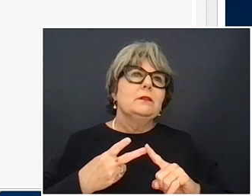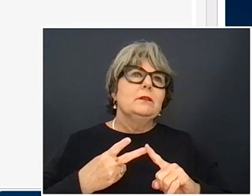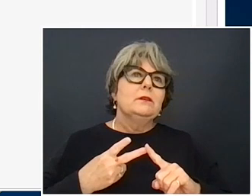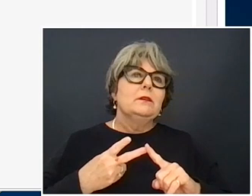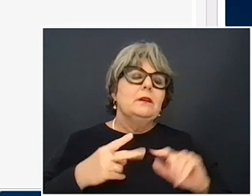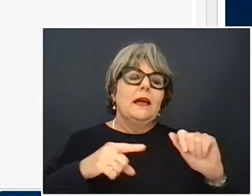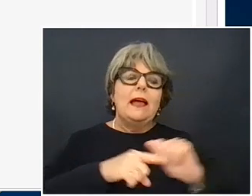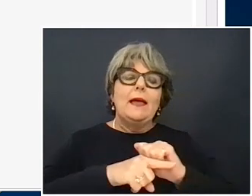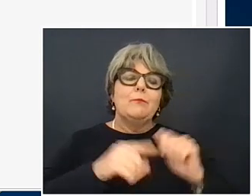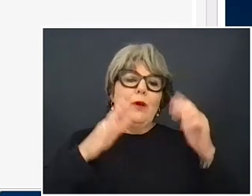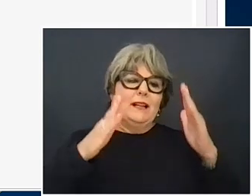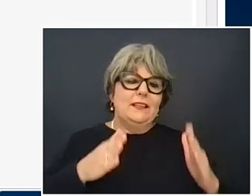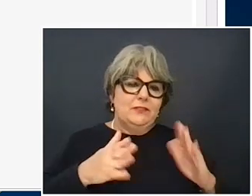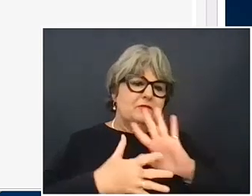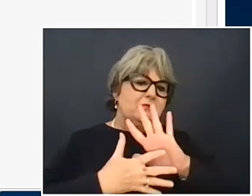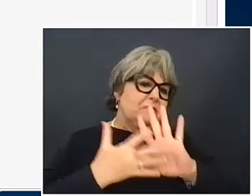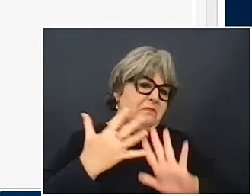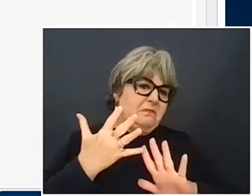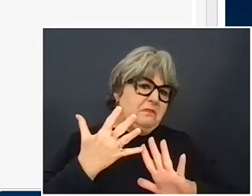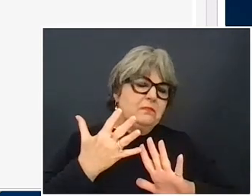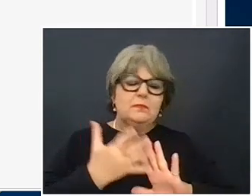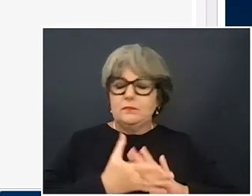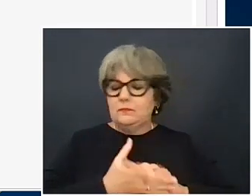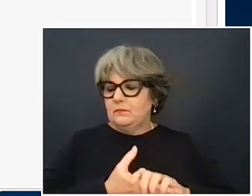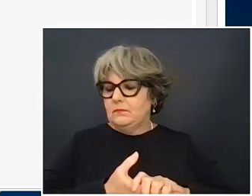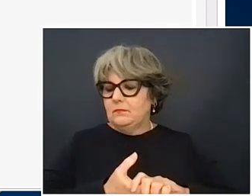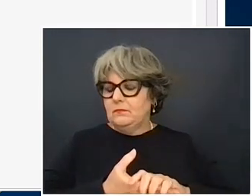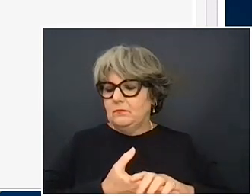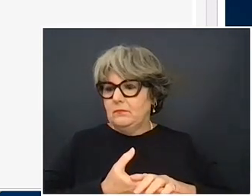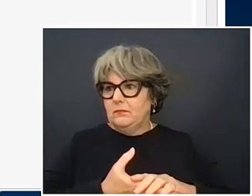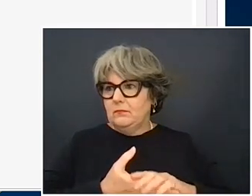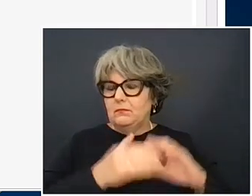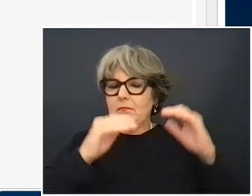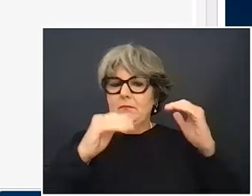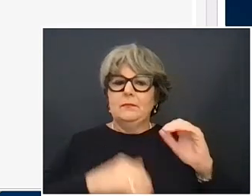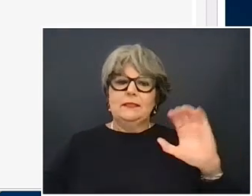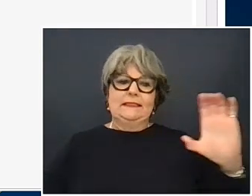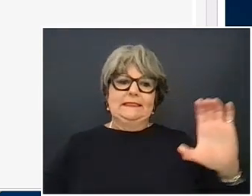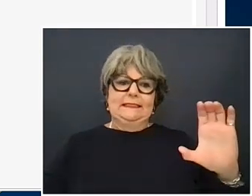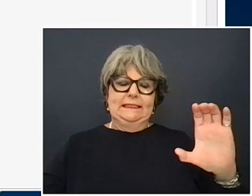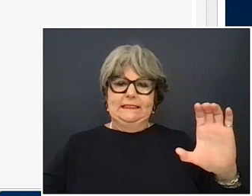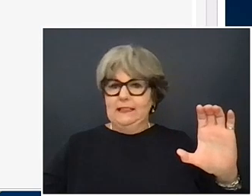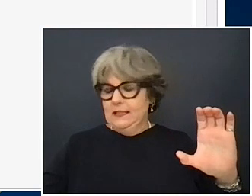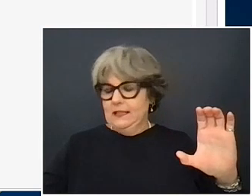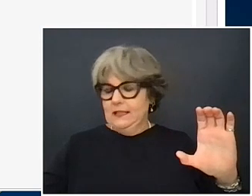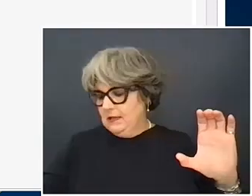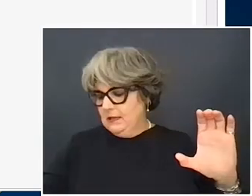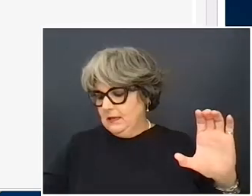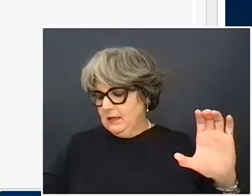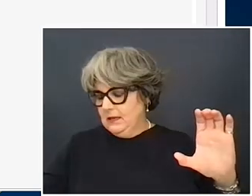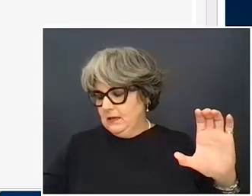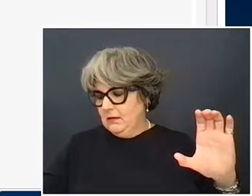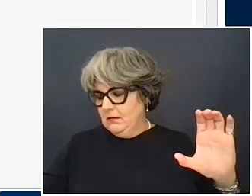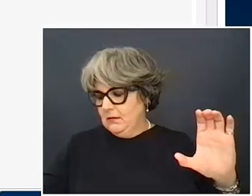So the next one is (c), basically with some additional language here we have for